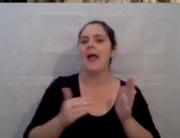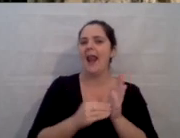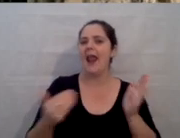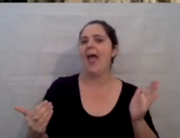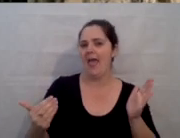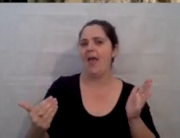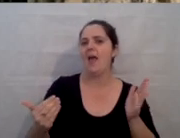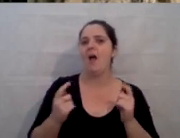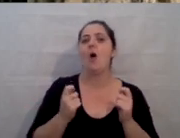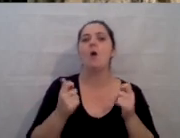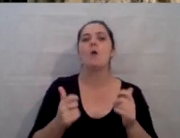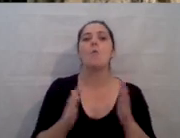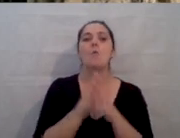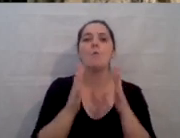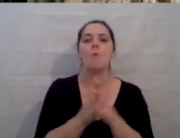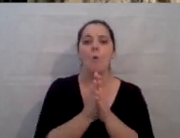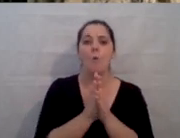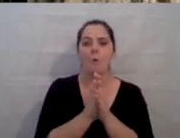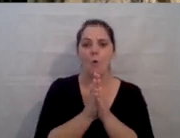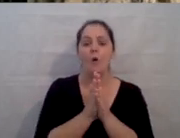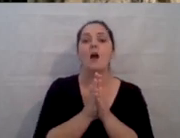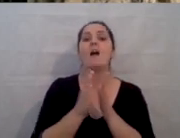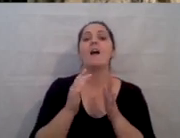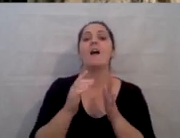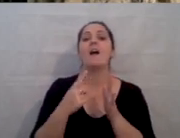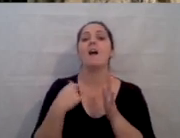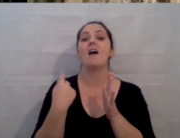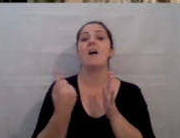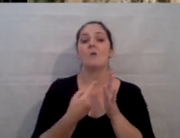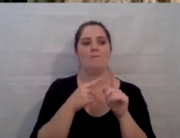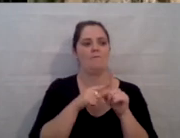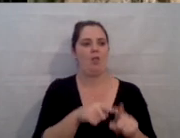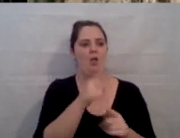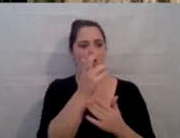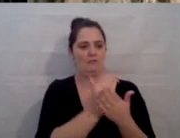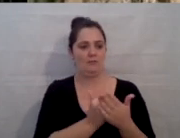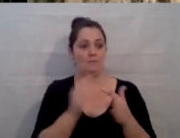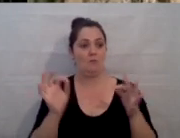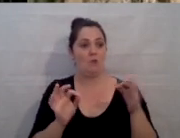drawing, which is much more immediately responding to the drawing and when the when the model goes, the drawing is over right?